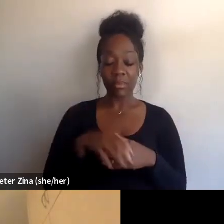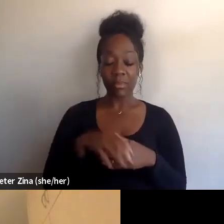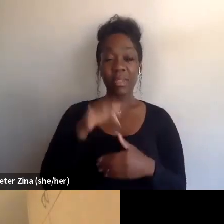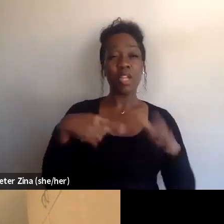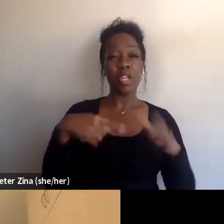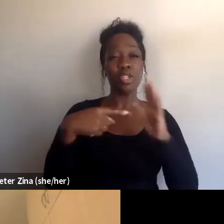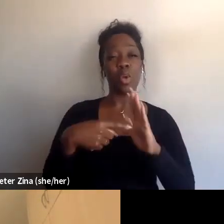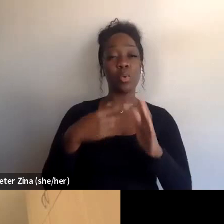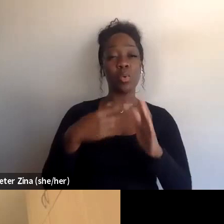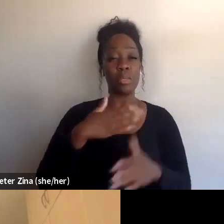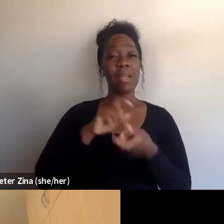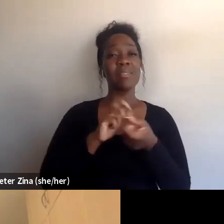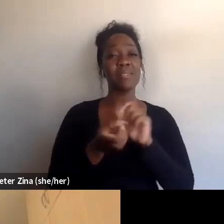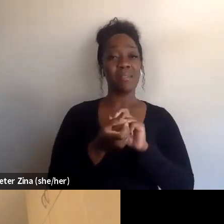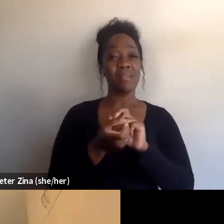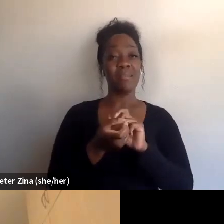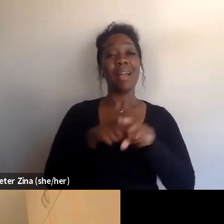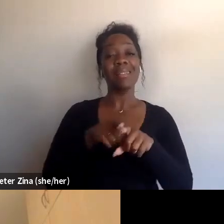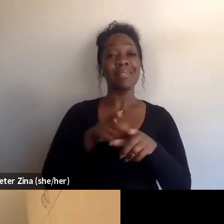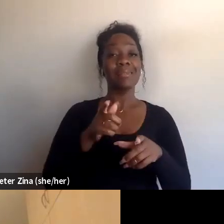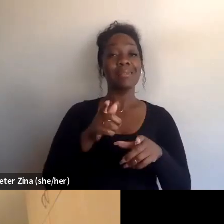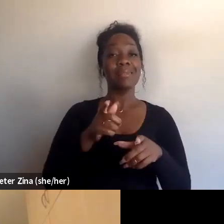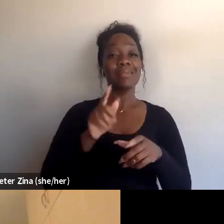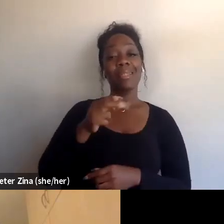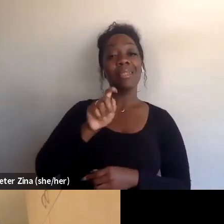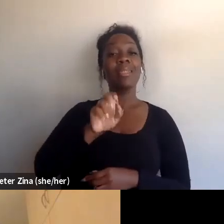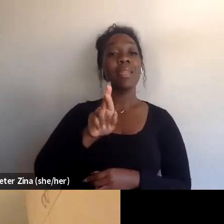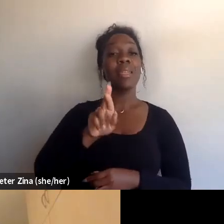as a theater maker and how one has to adapt.